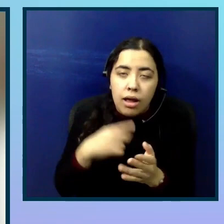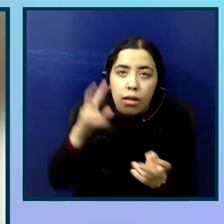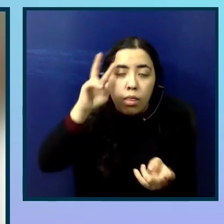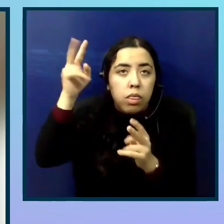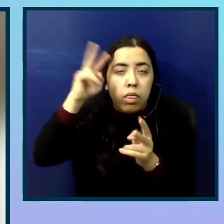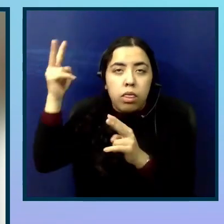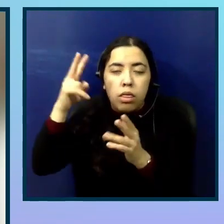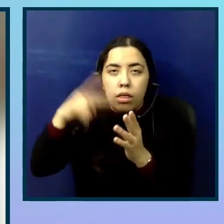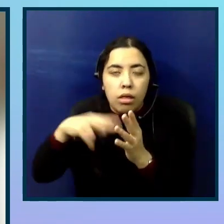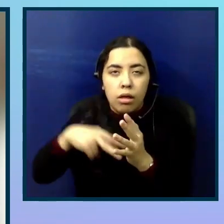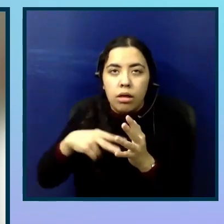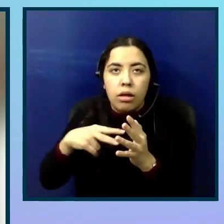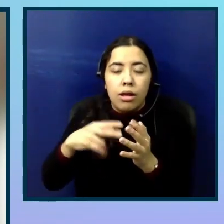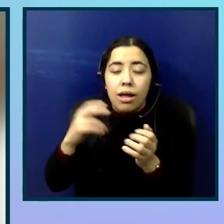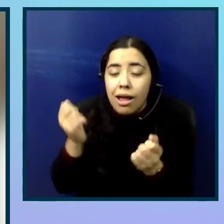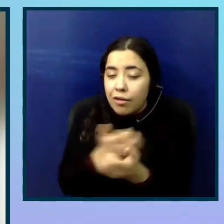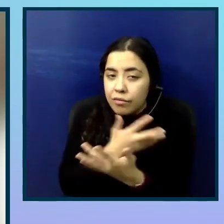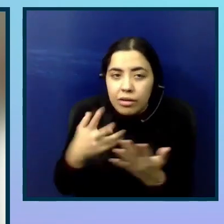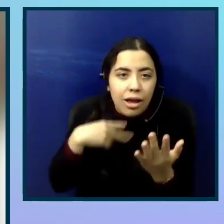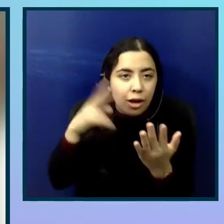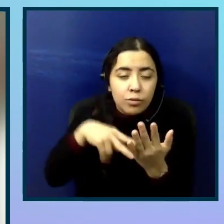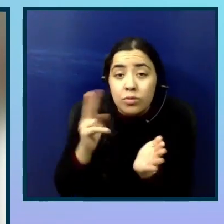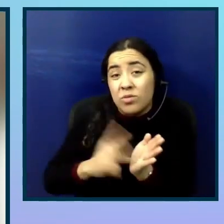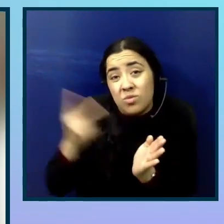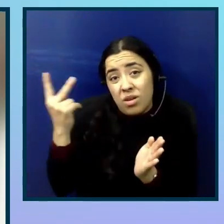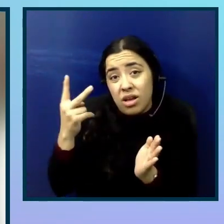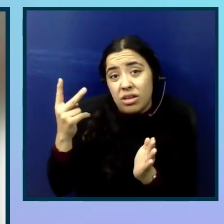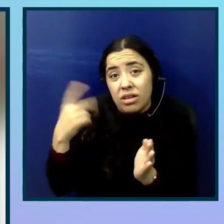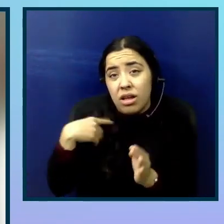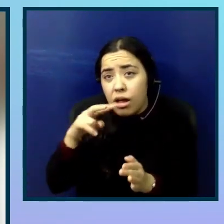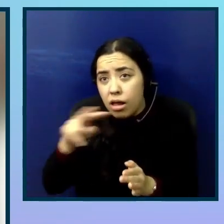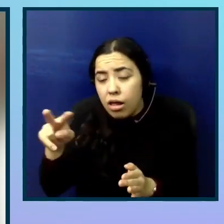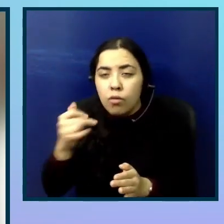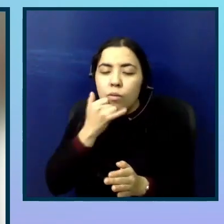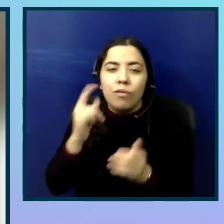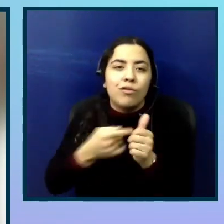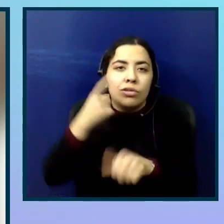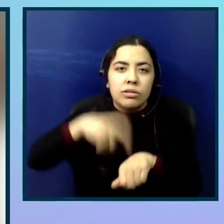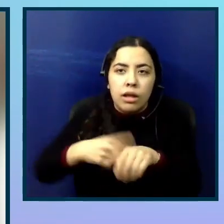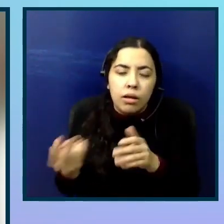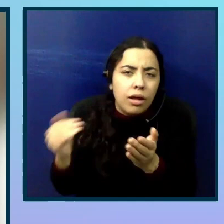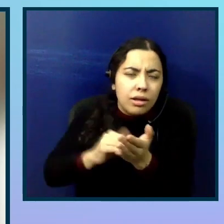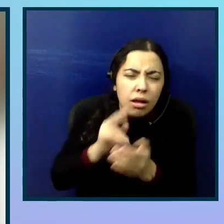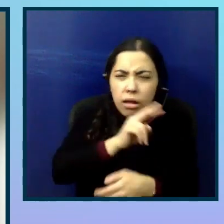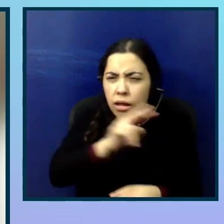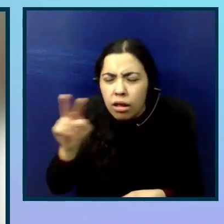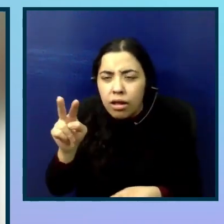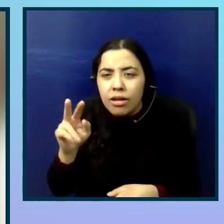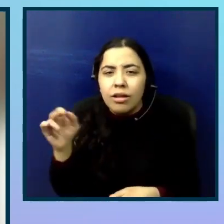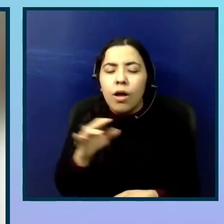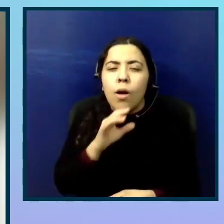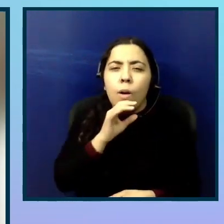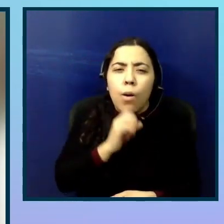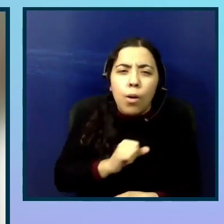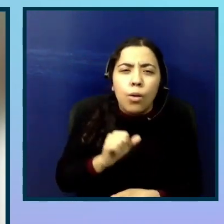I wanna read everything twice because for me, you know, "Old McDonald had a Farm", OIEIA.